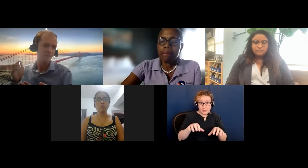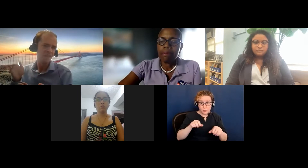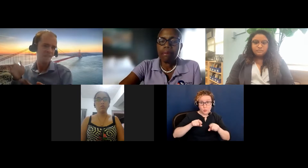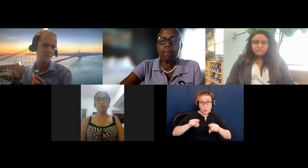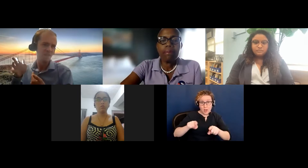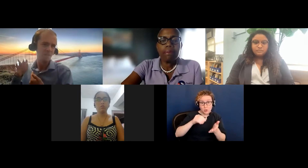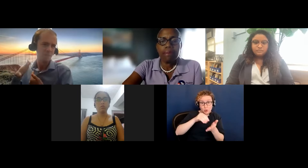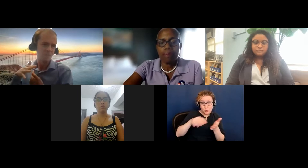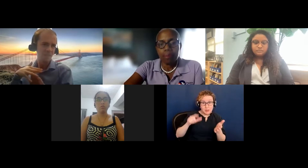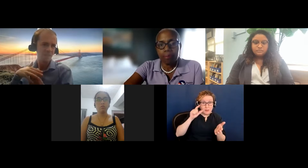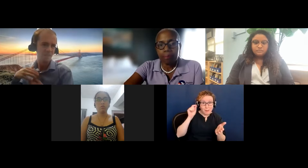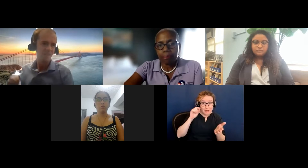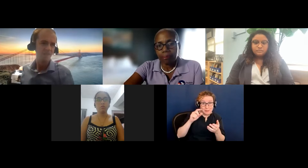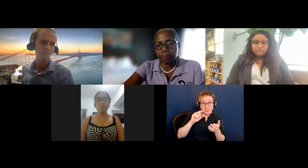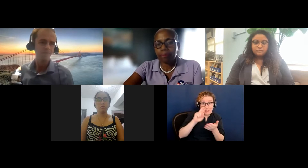at Gallaudet University? >>